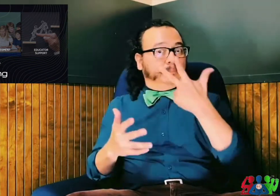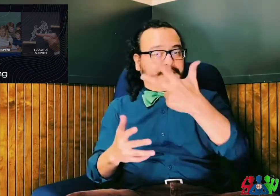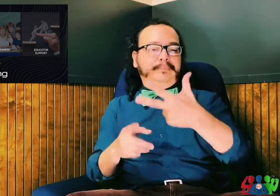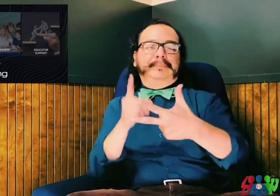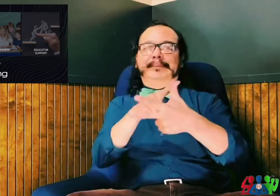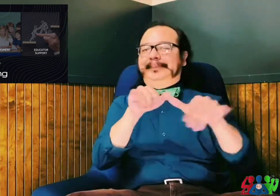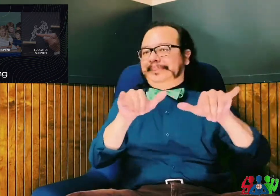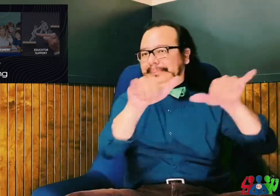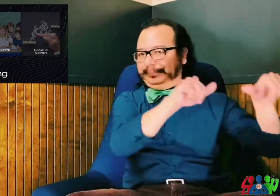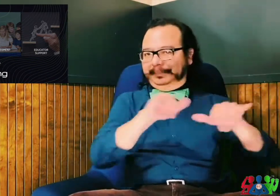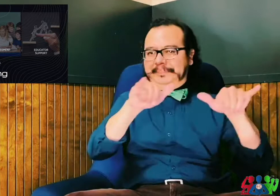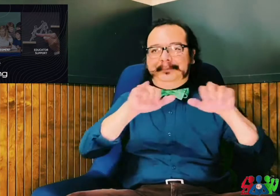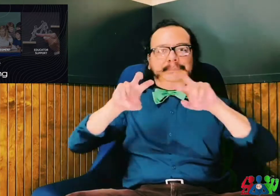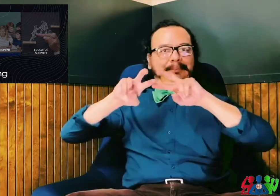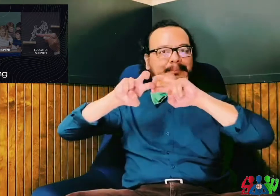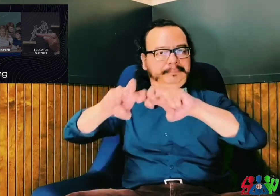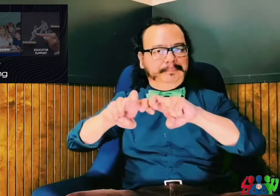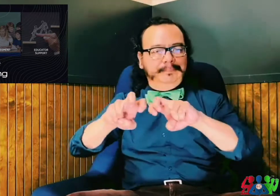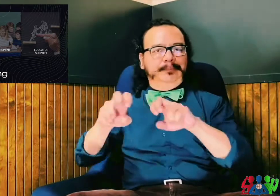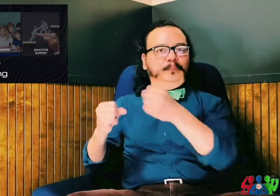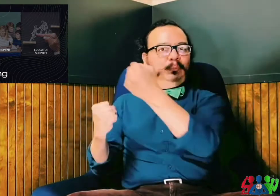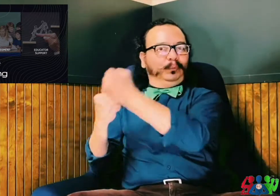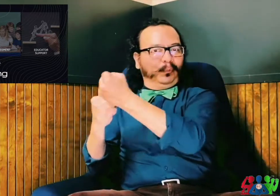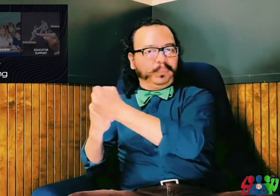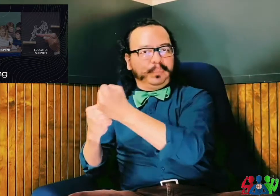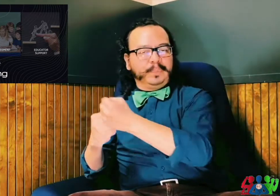Standards, Assessments, and Educator Supports.